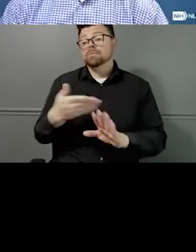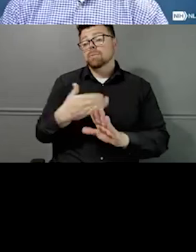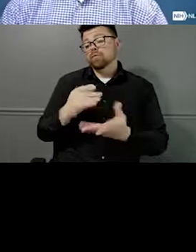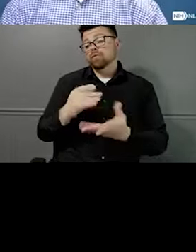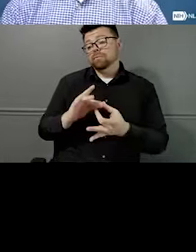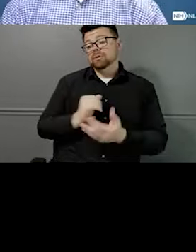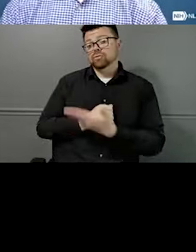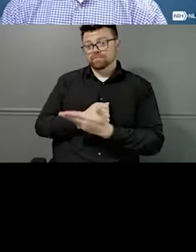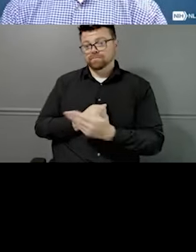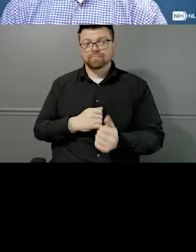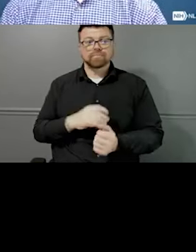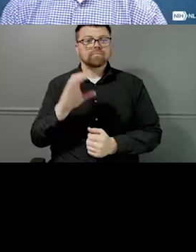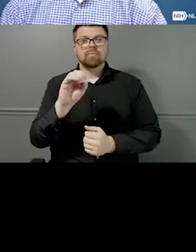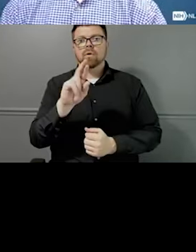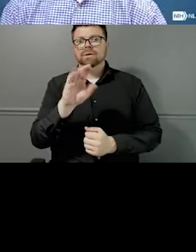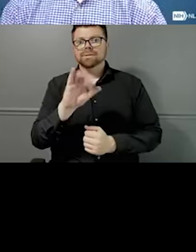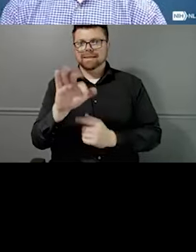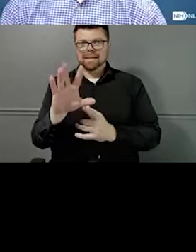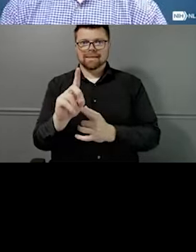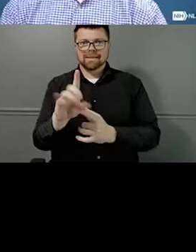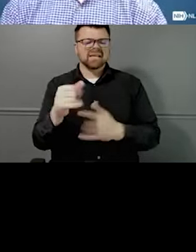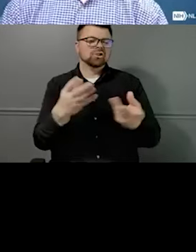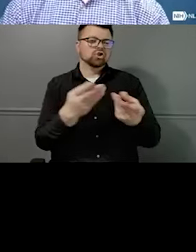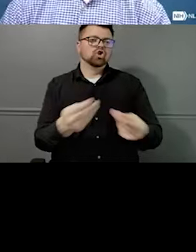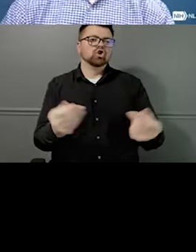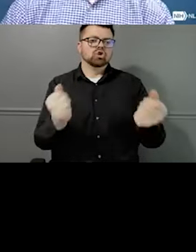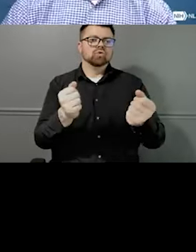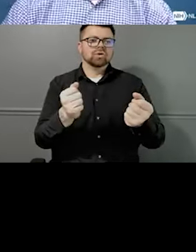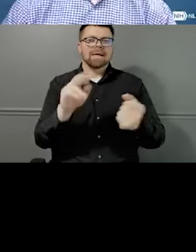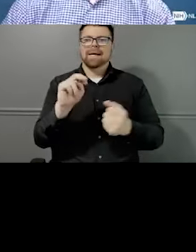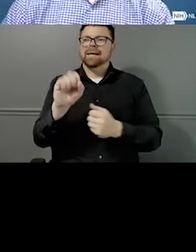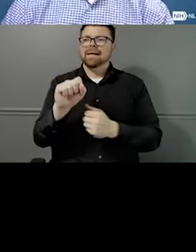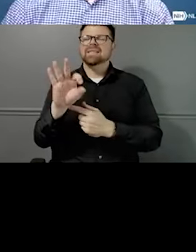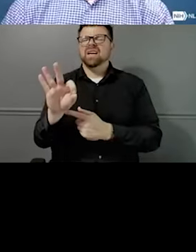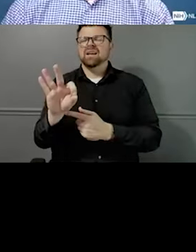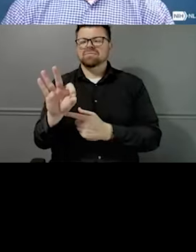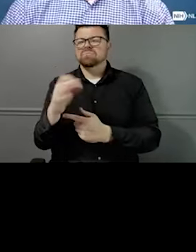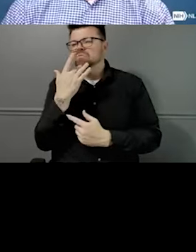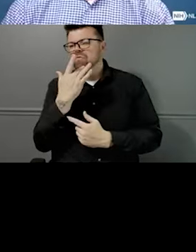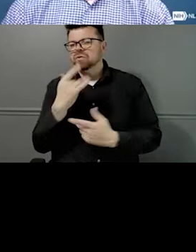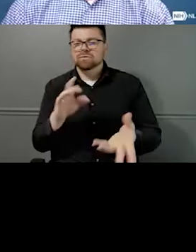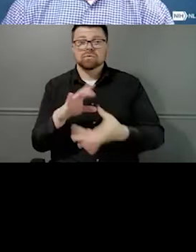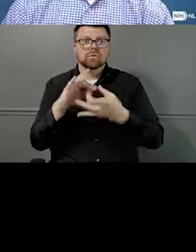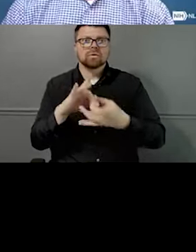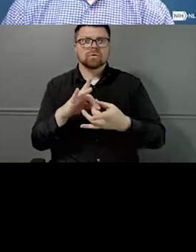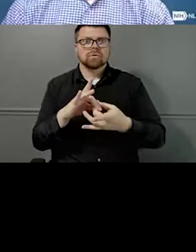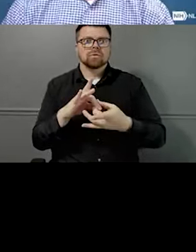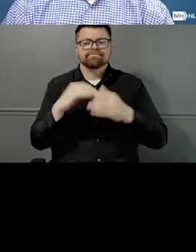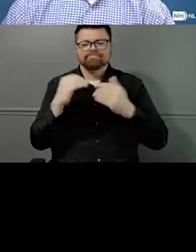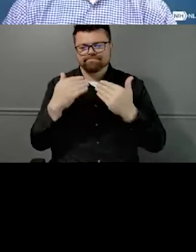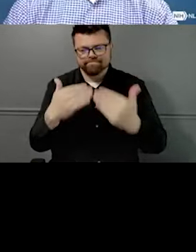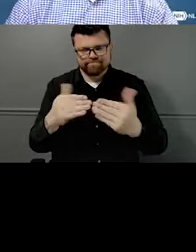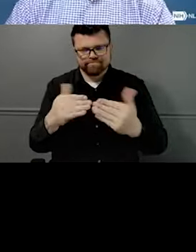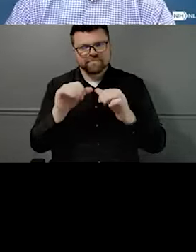ORCID is the solution that NSF prefers for the persistent identifiers.